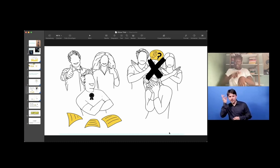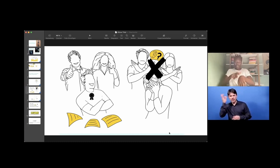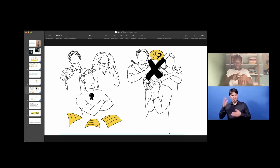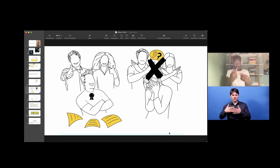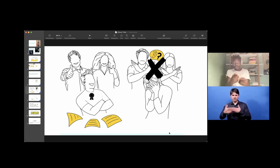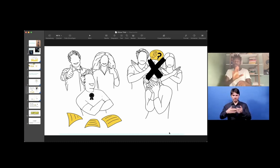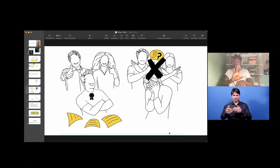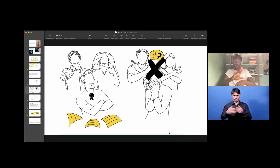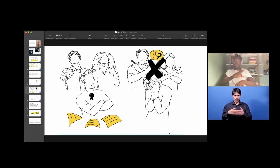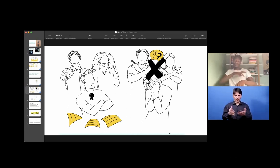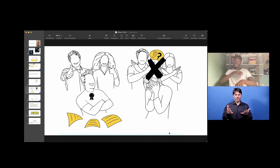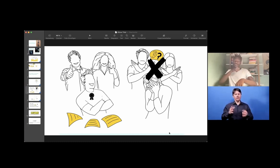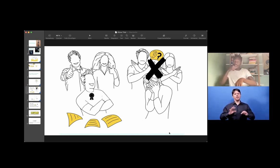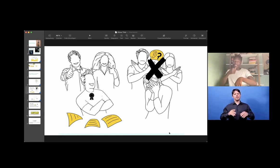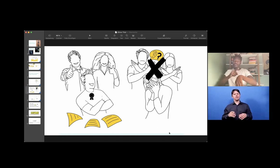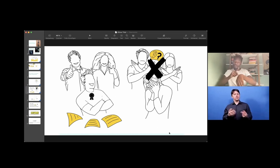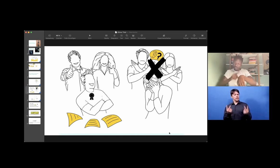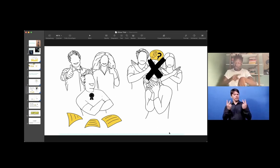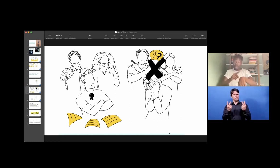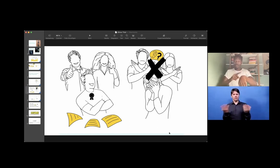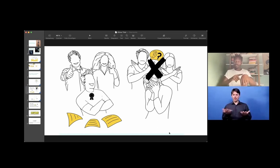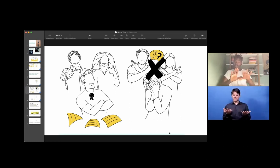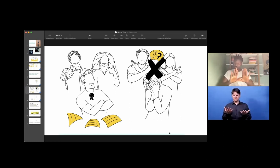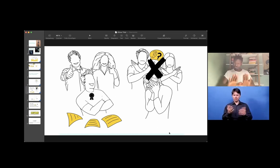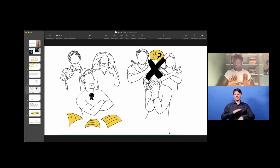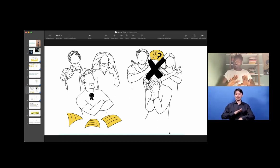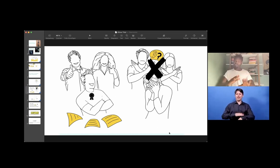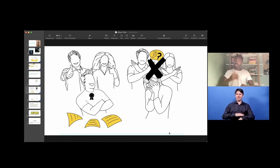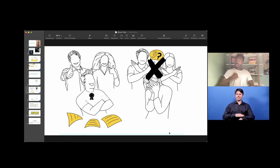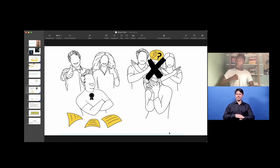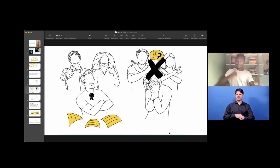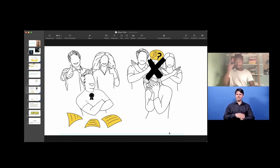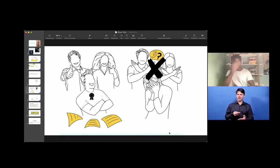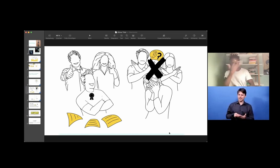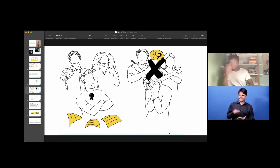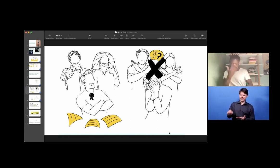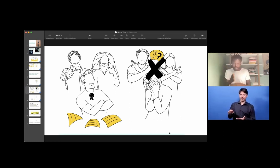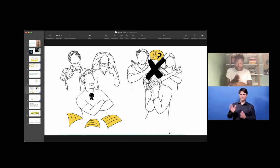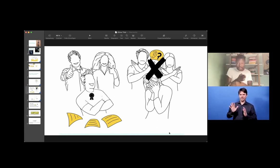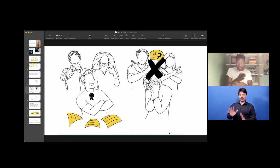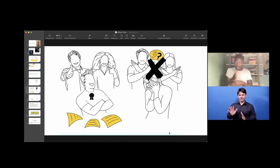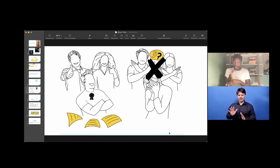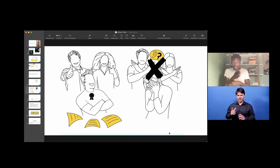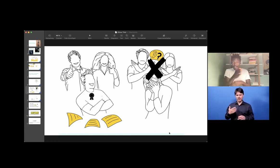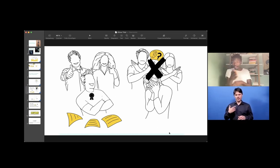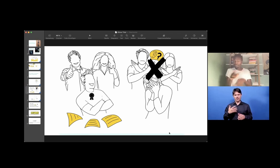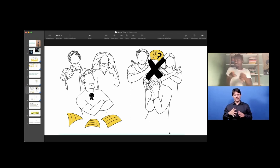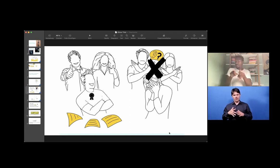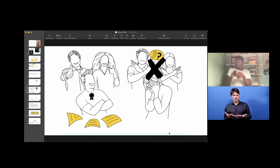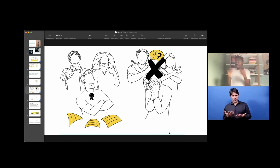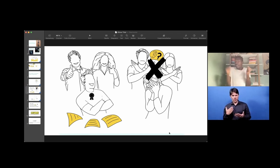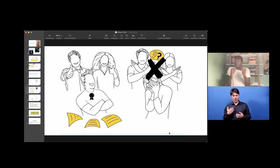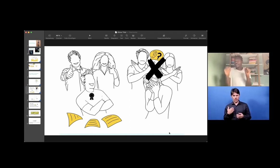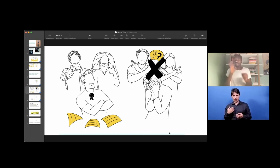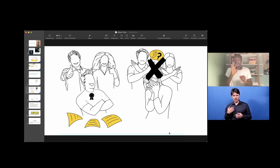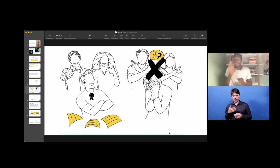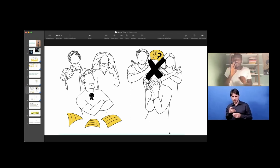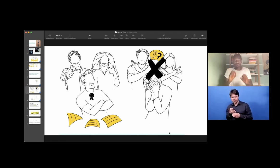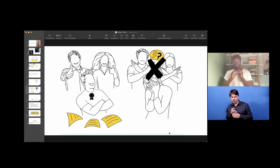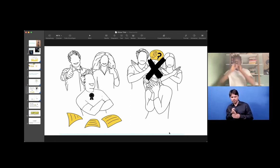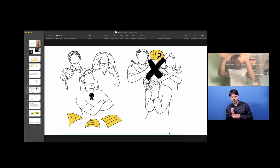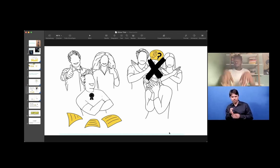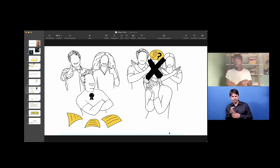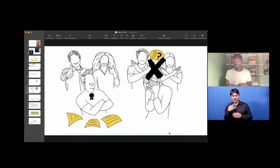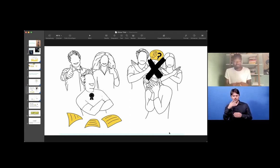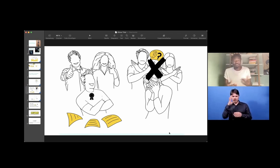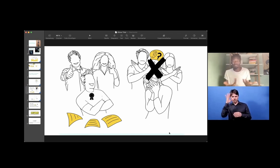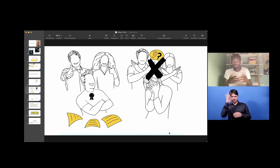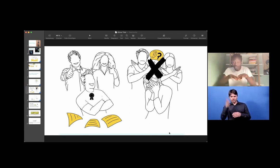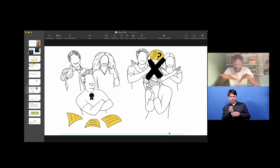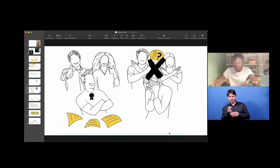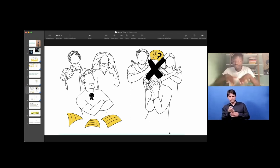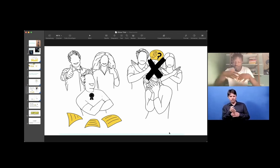And if you take time and if you're ready to learn and eager to learn about it, then of course, if people support you,